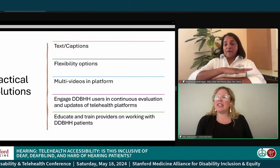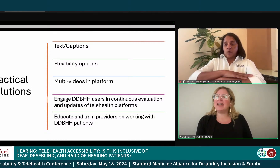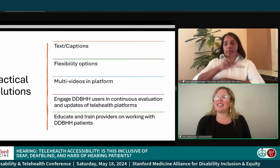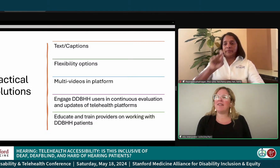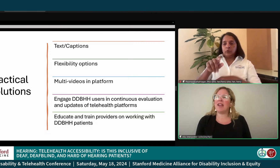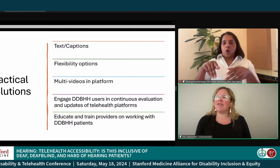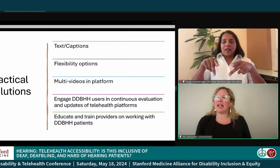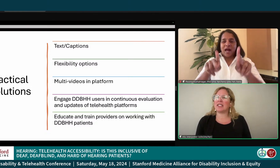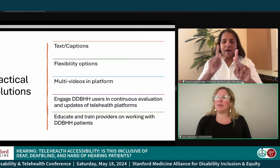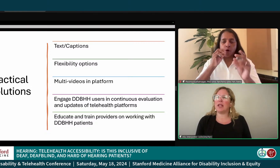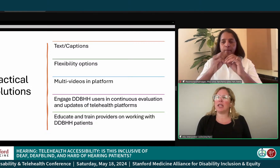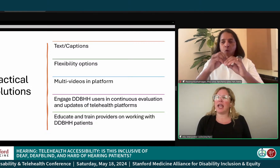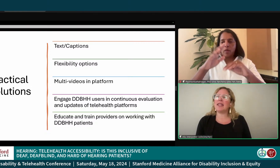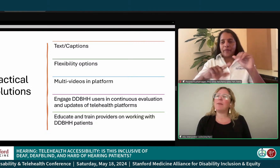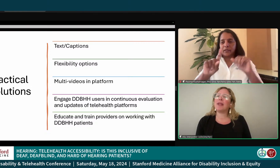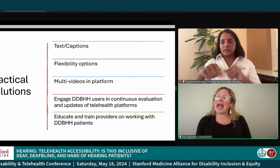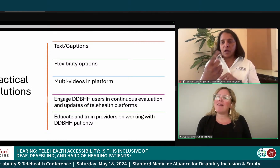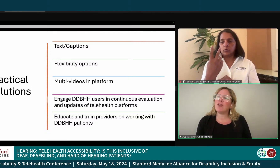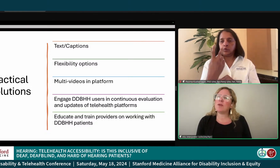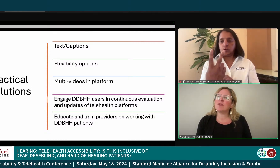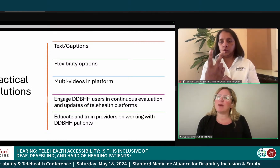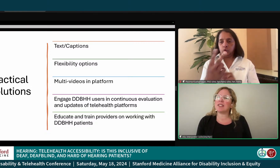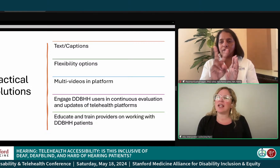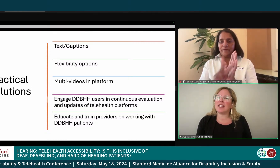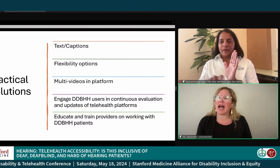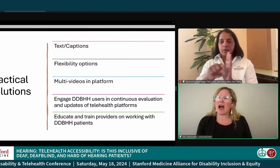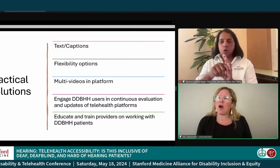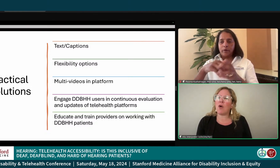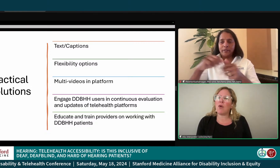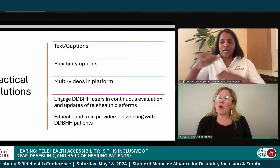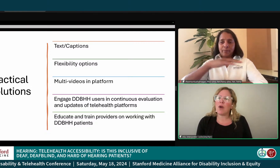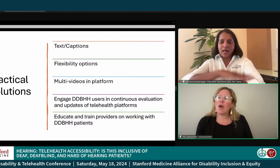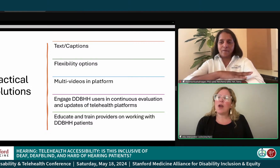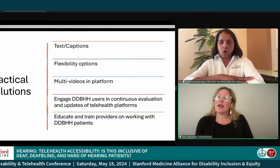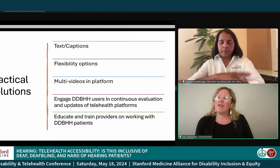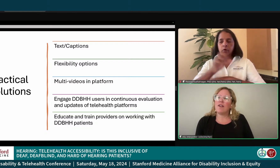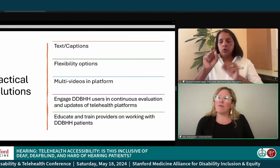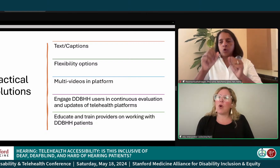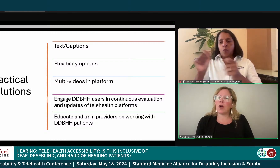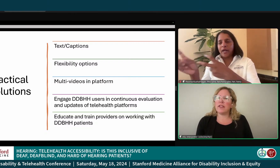it needs to have that flexibility. And the platforms must allow more